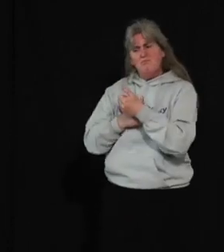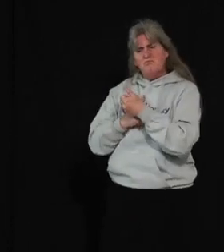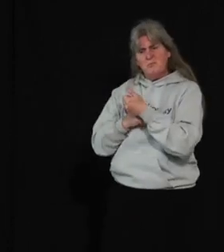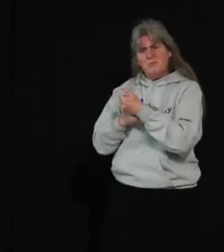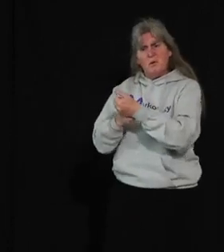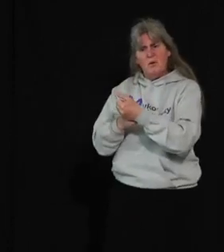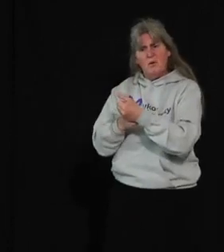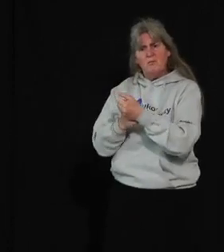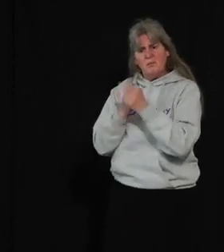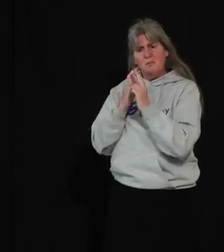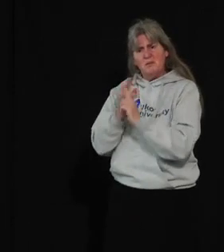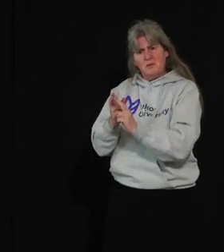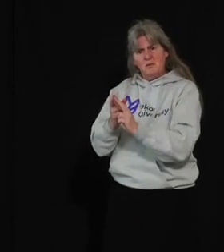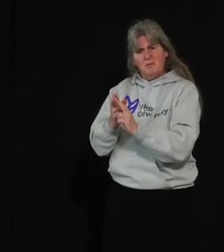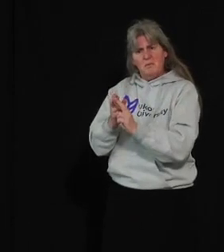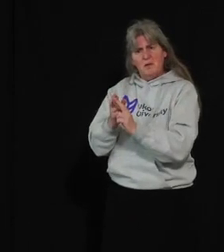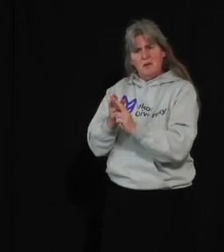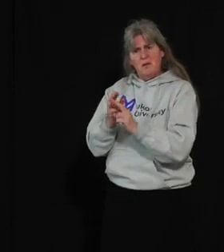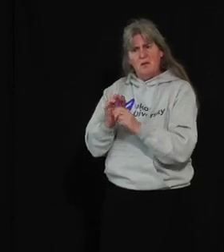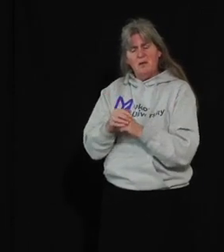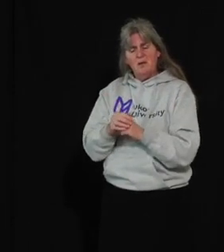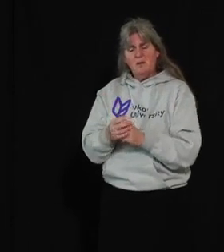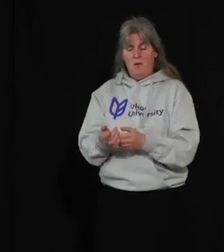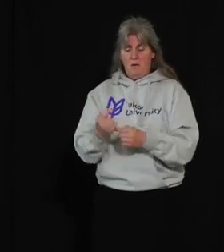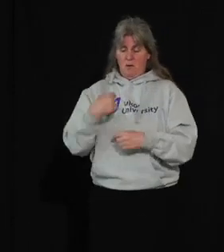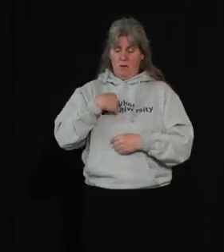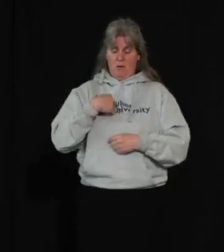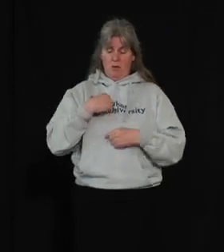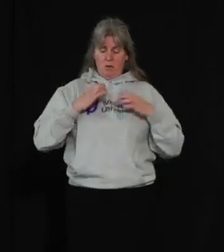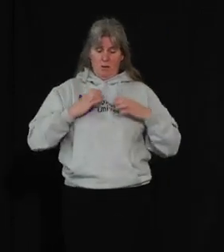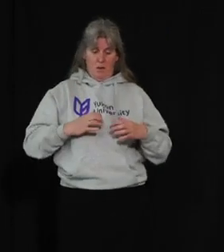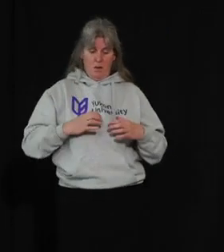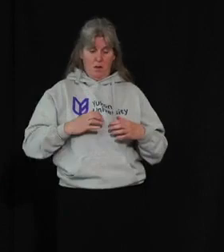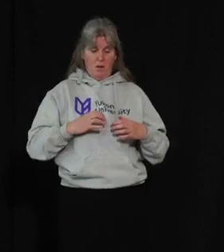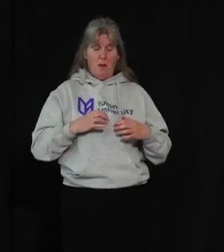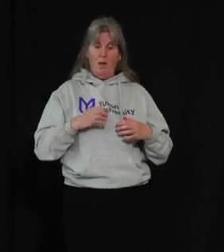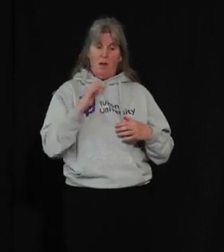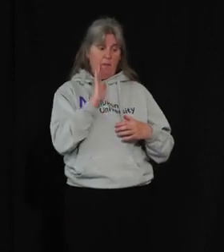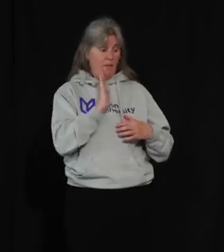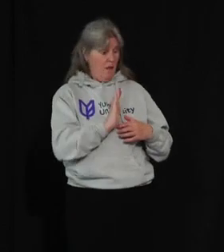And really, the demands placed on the clients are really quite